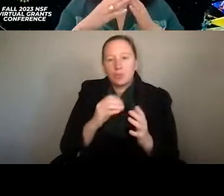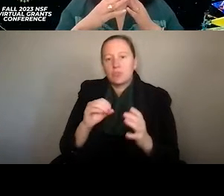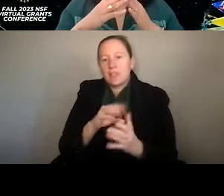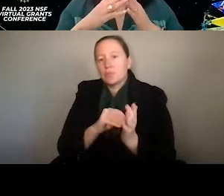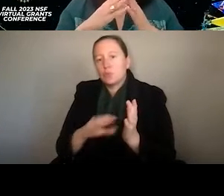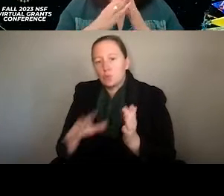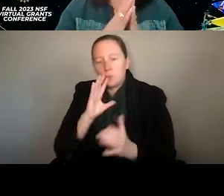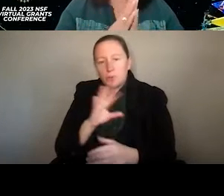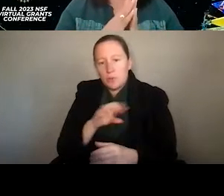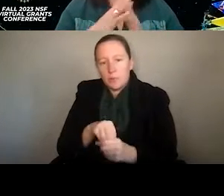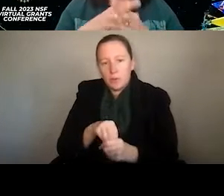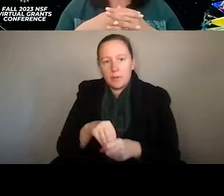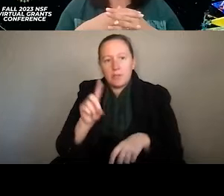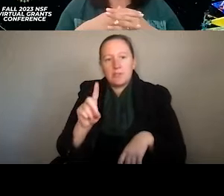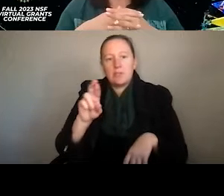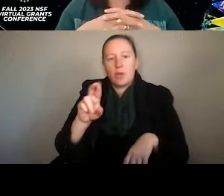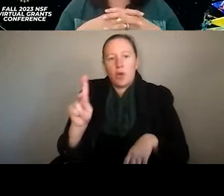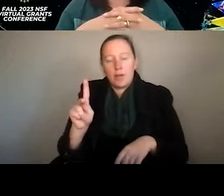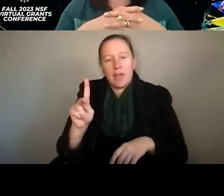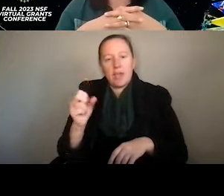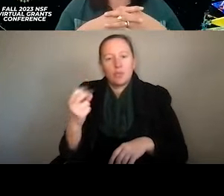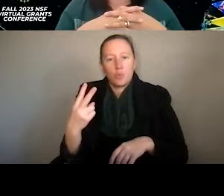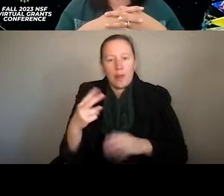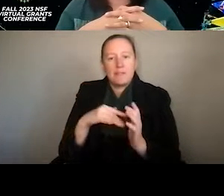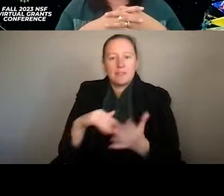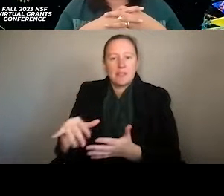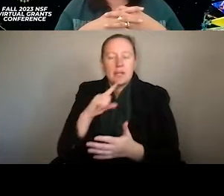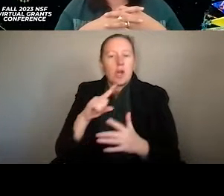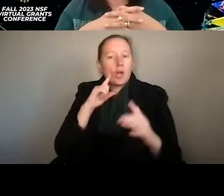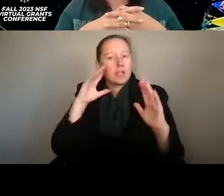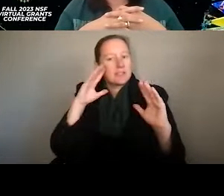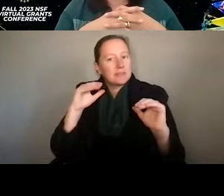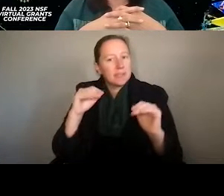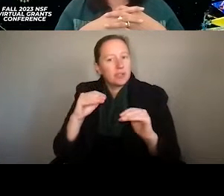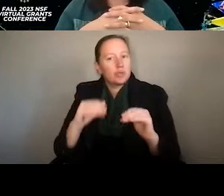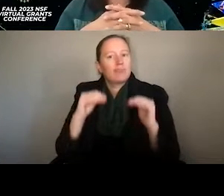in the DRK-12 studies are expected to enhance their understanding and use